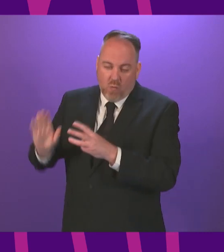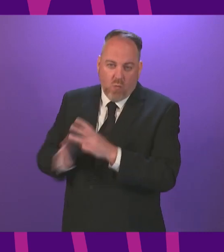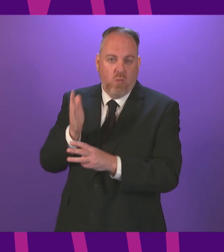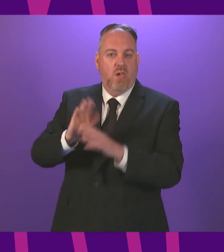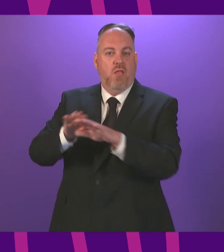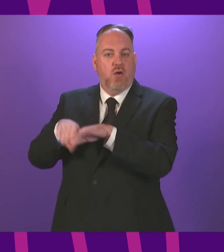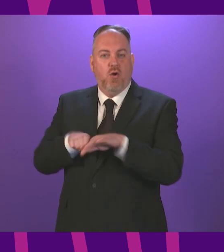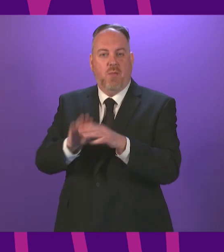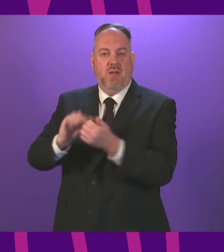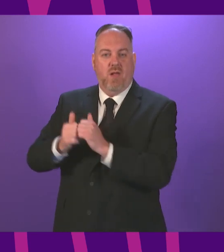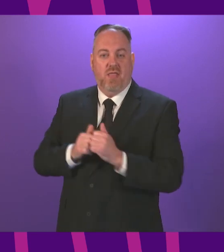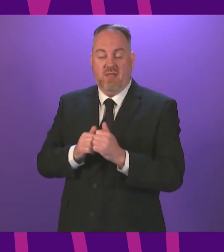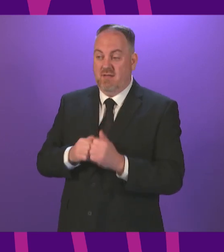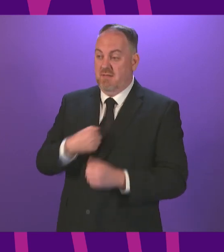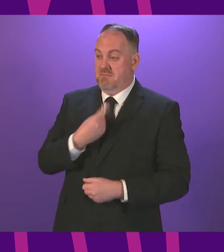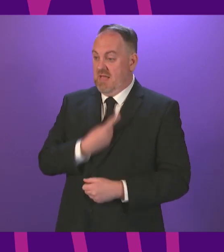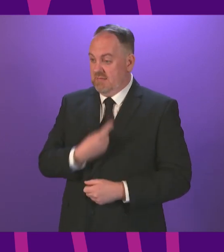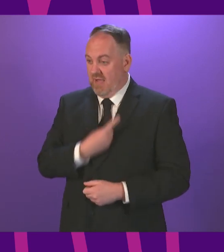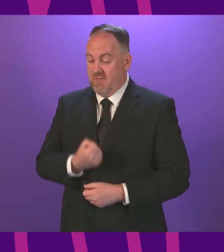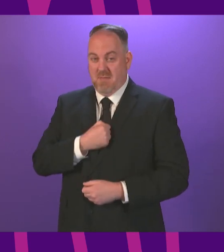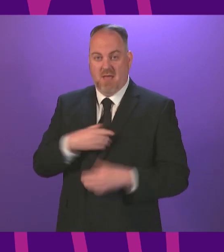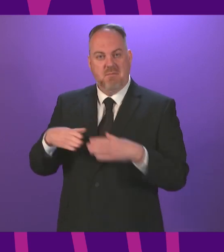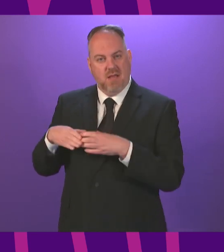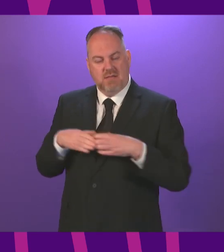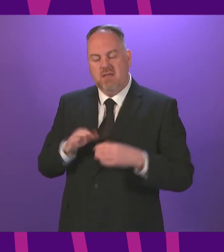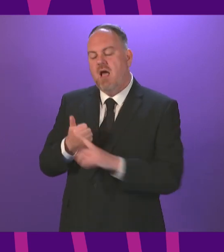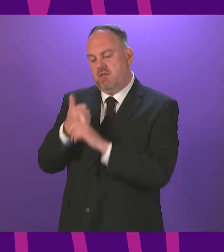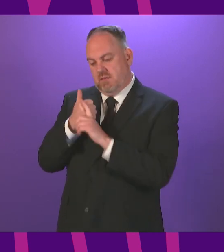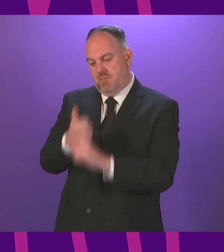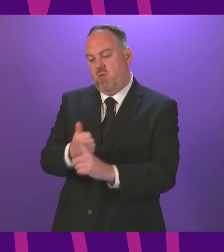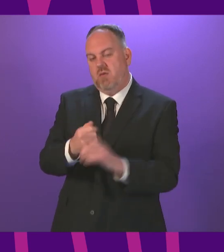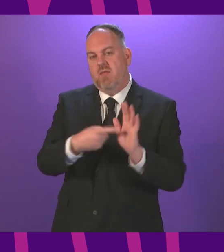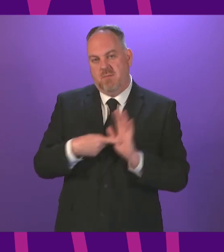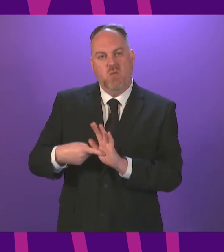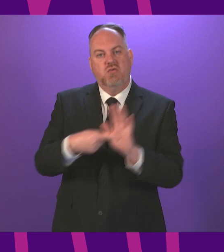On behalf of my party, I support the motion of condolence on the life of service